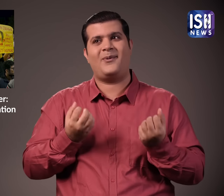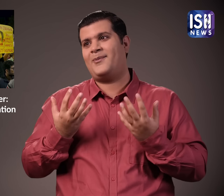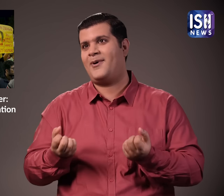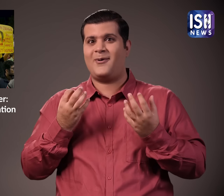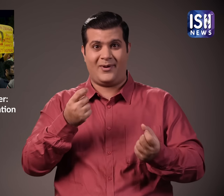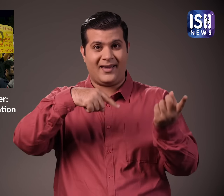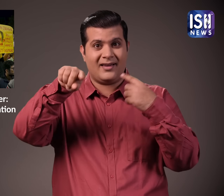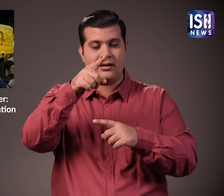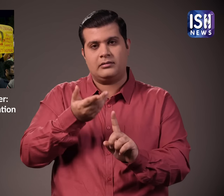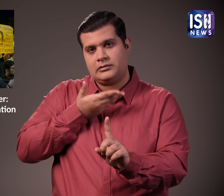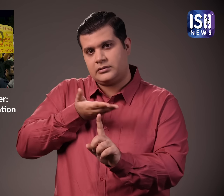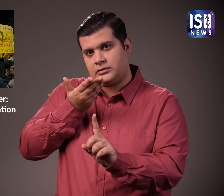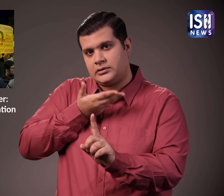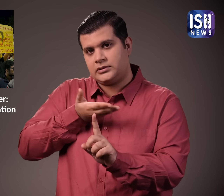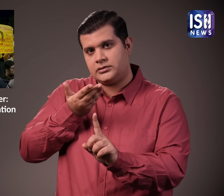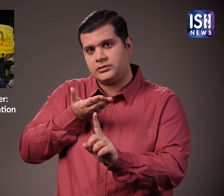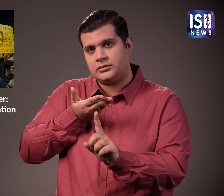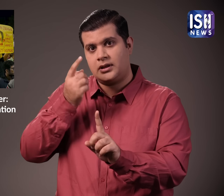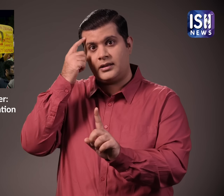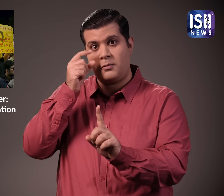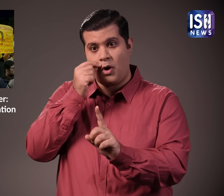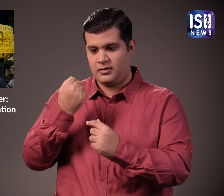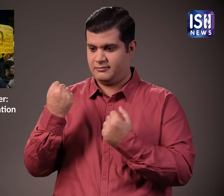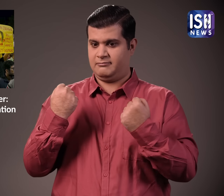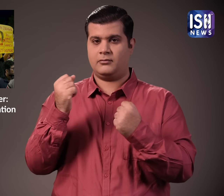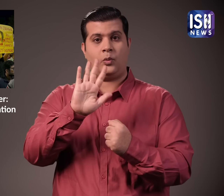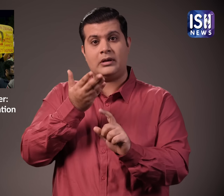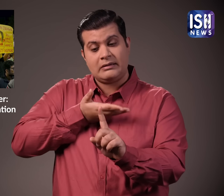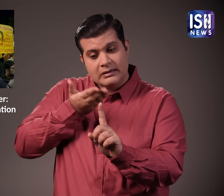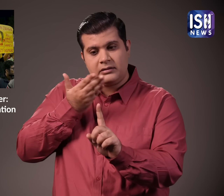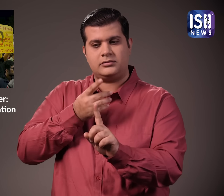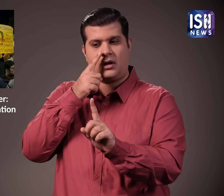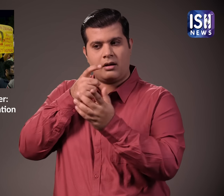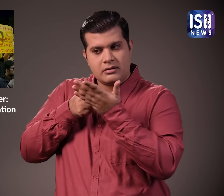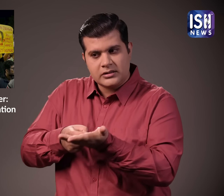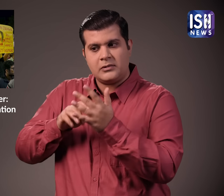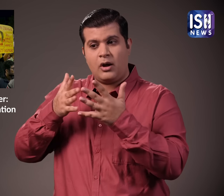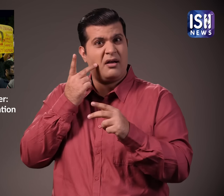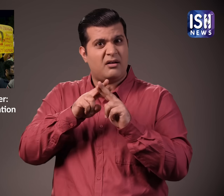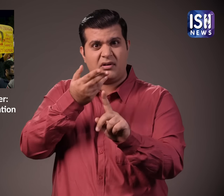Earlier, everybody used to dream of having boys. But now you all need to teach these boys in order not teach them to be strong.